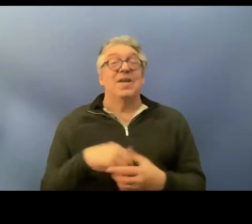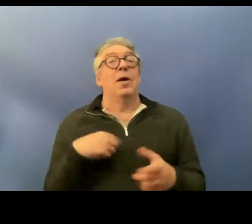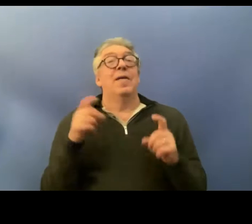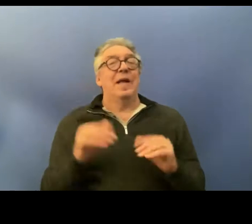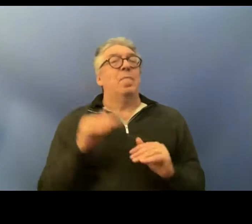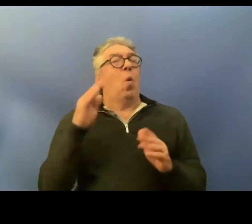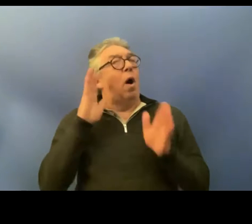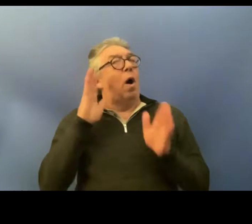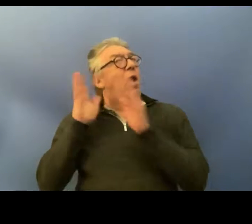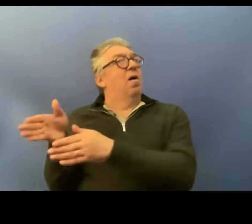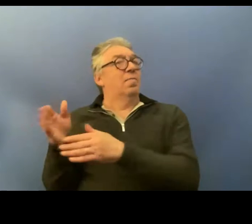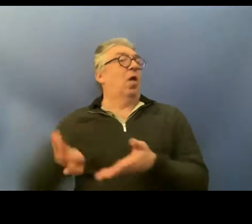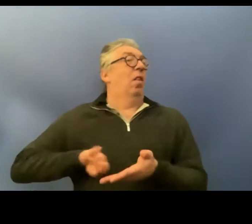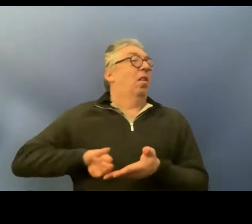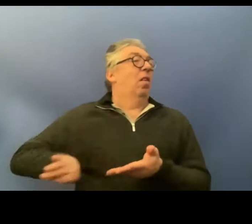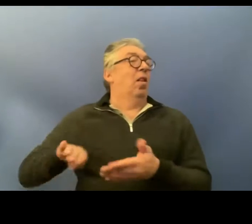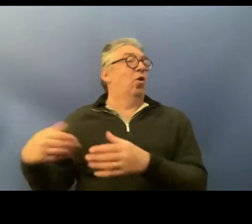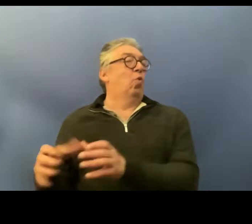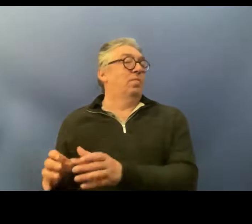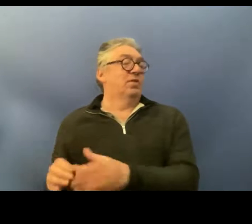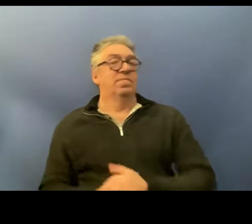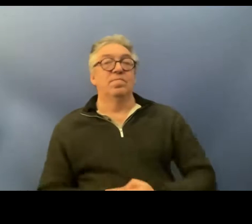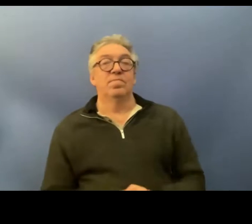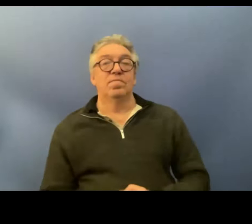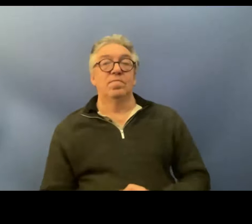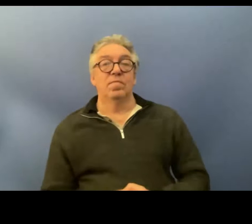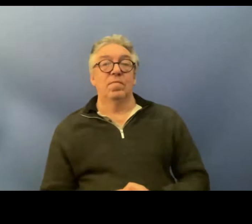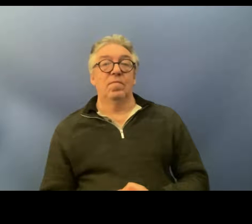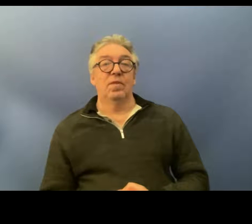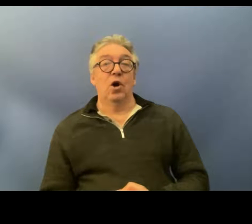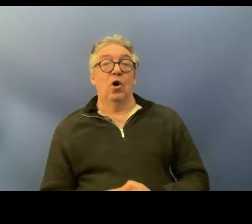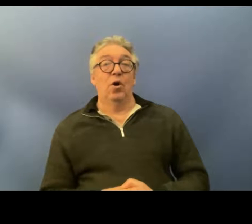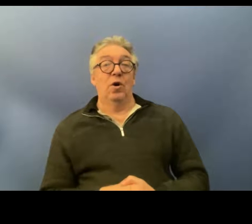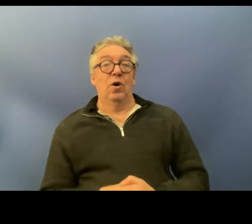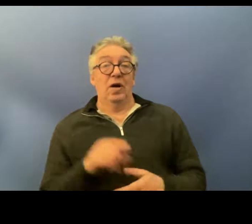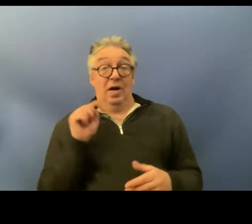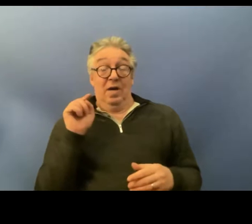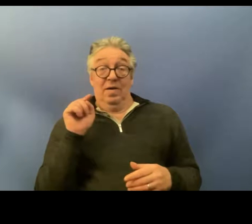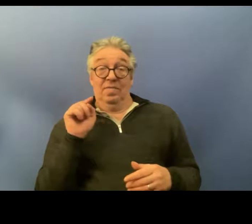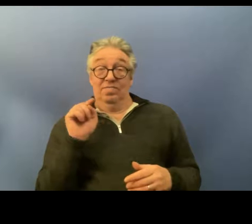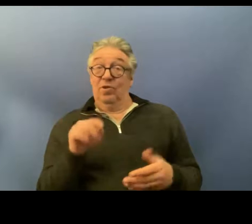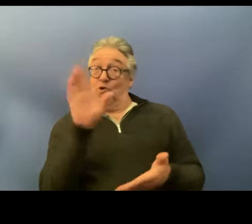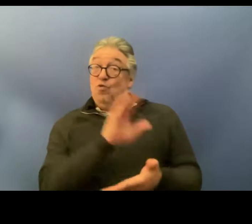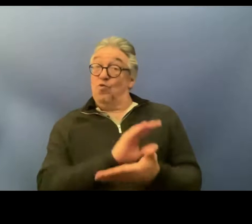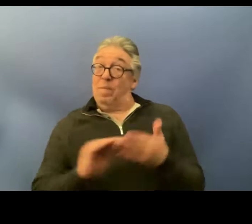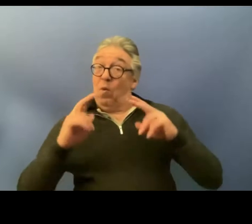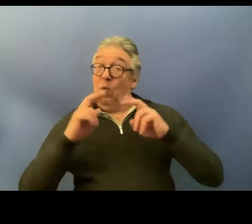As you can see, the findings of this reporting exercise is telling us on one hand, what's